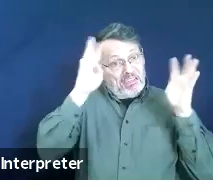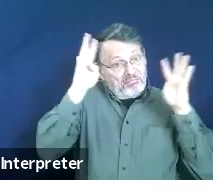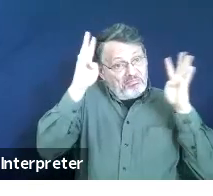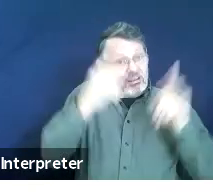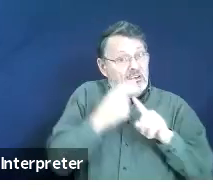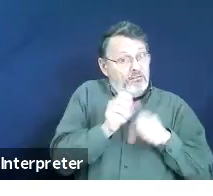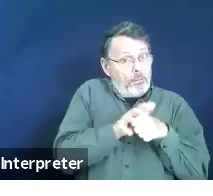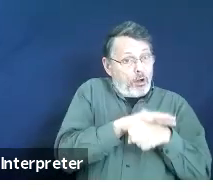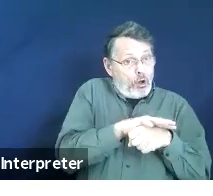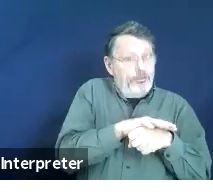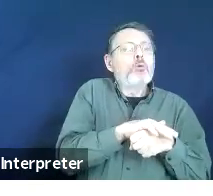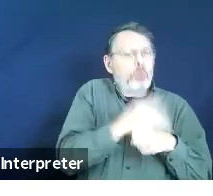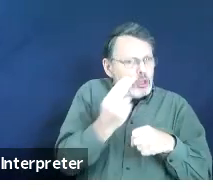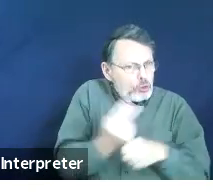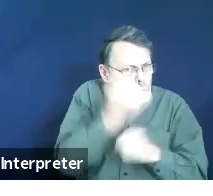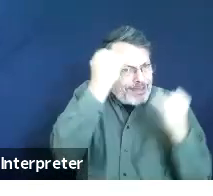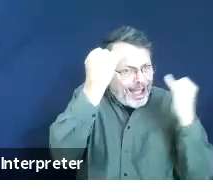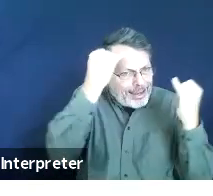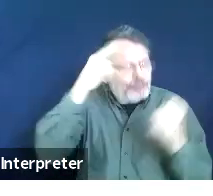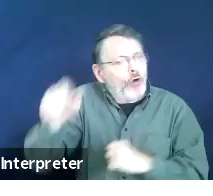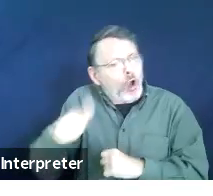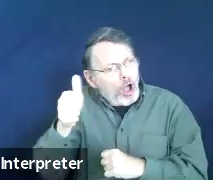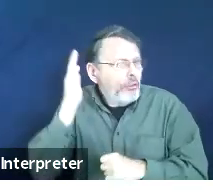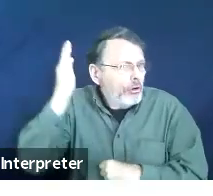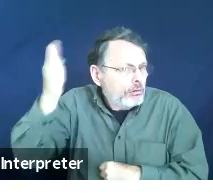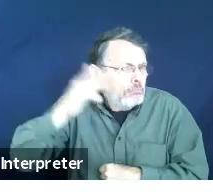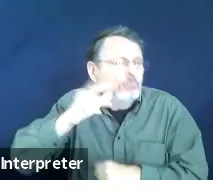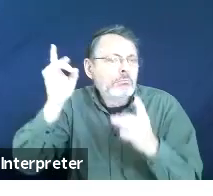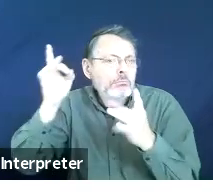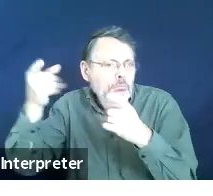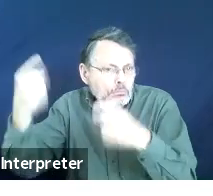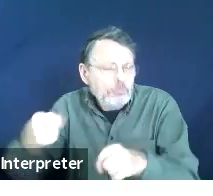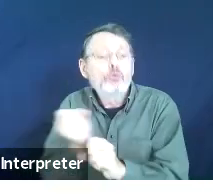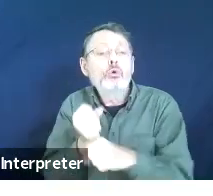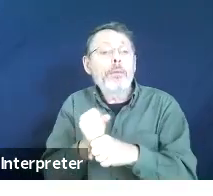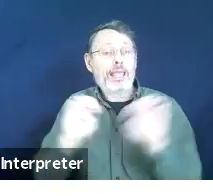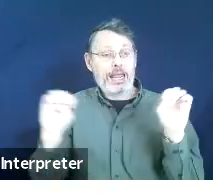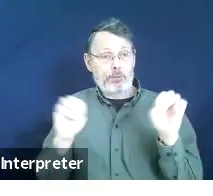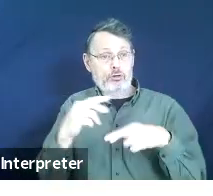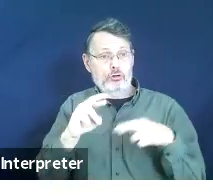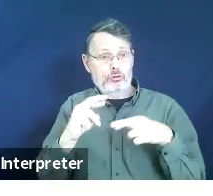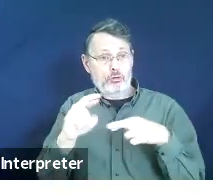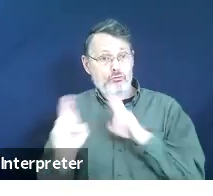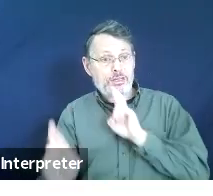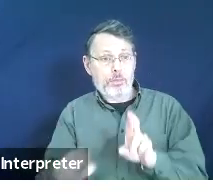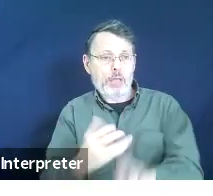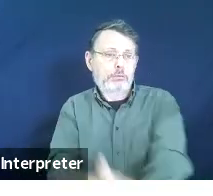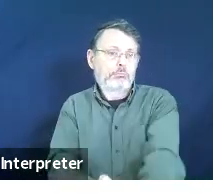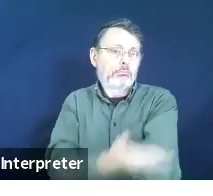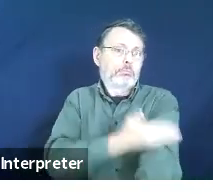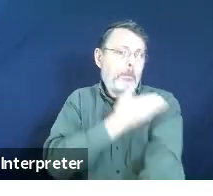apply those to other disasters to make emergency response as a whole better prepared to support